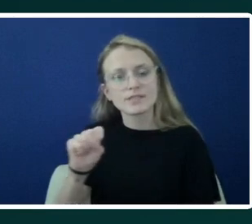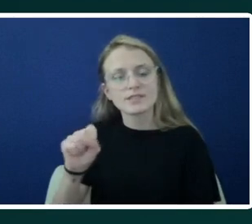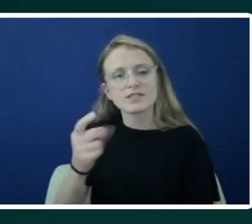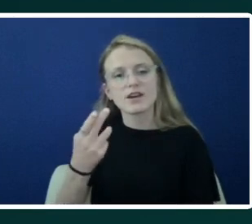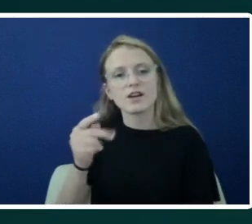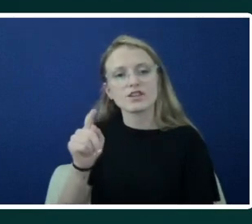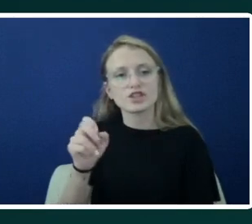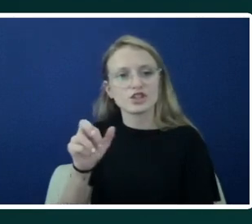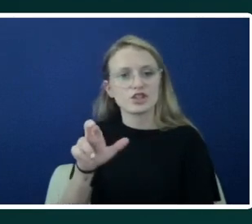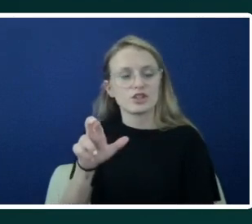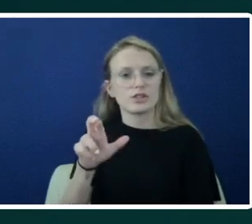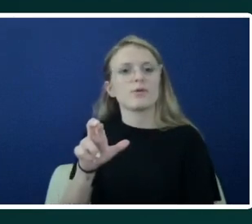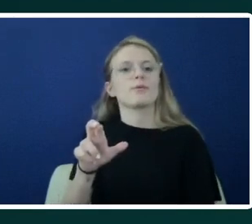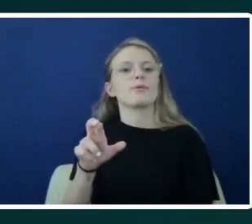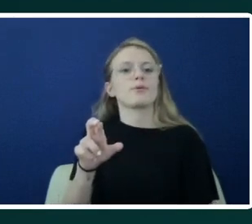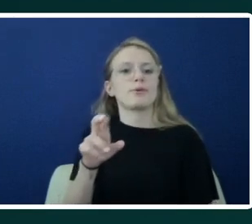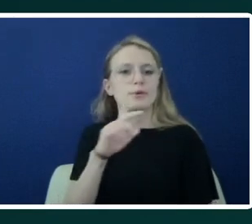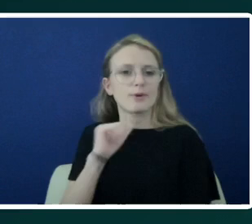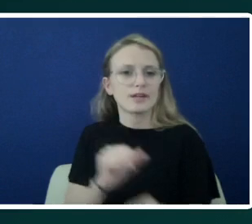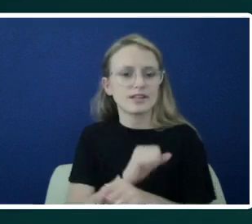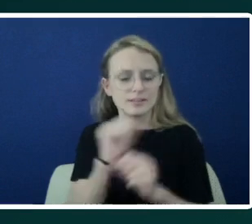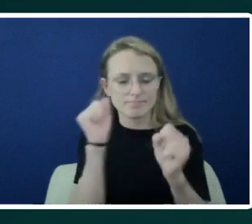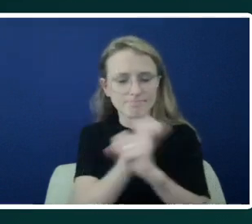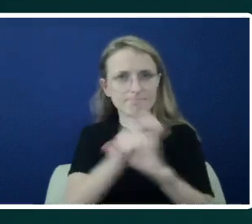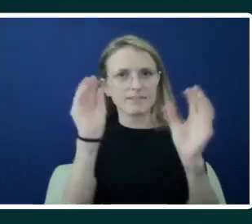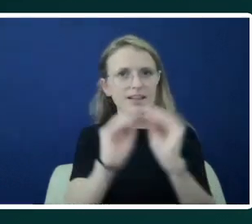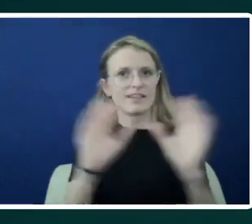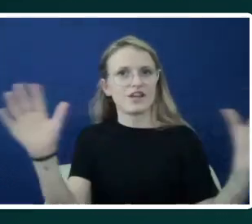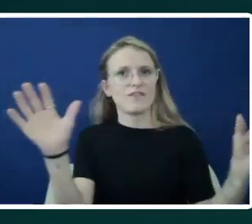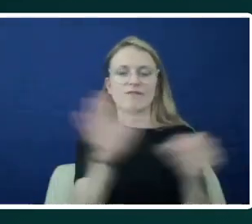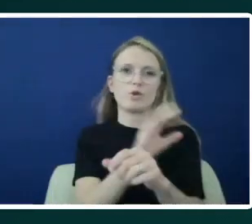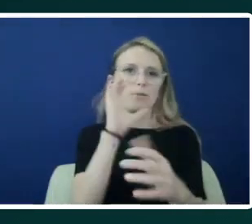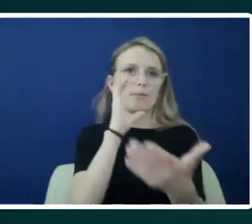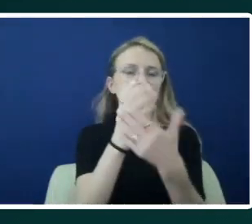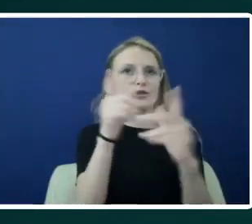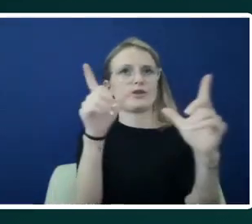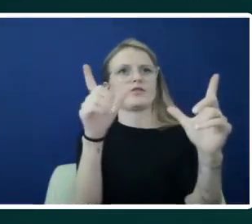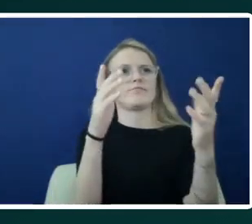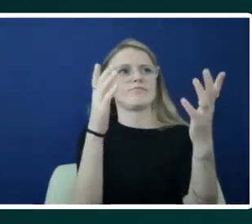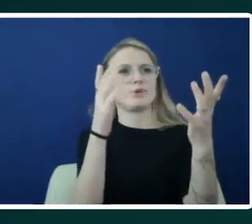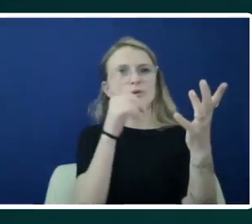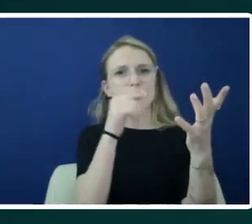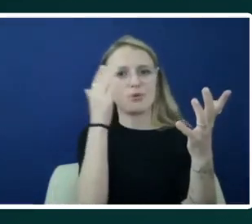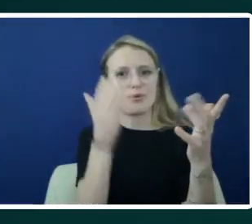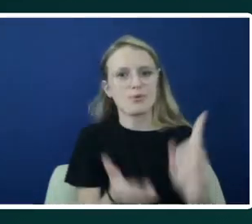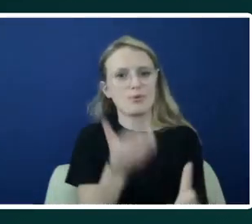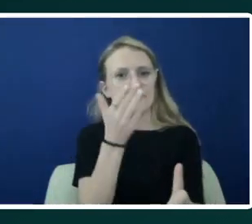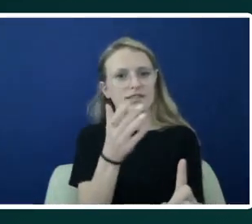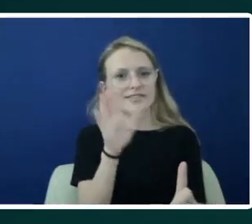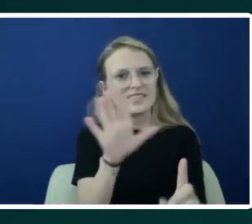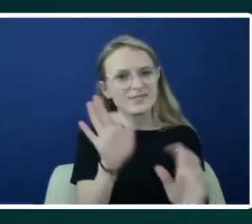picture of who he was and his importance and significance in Washington. And so,